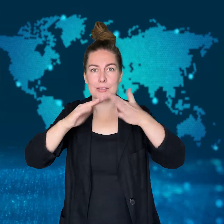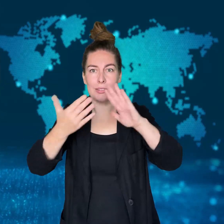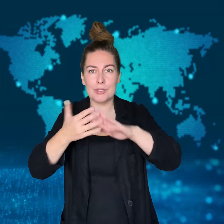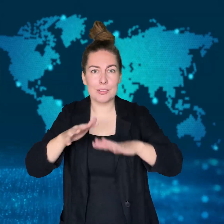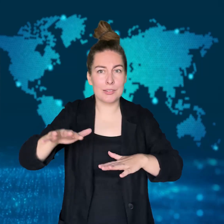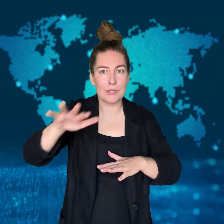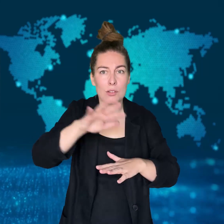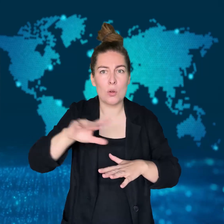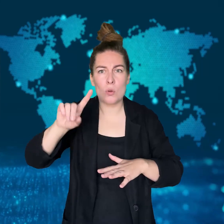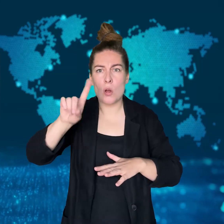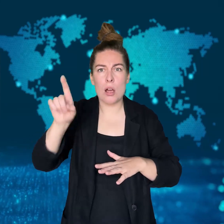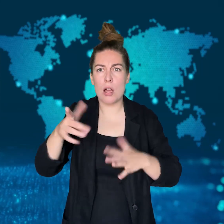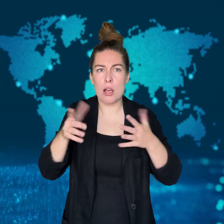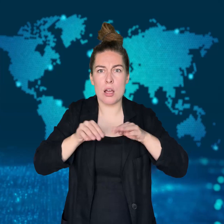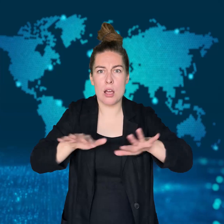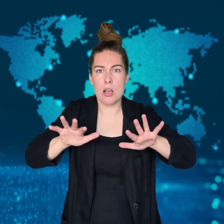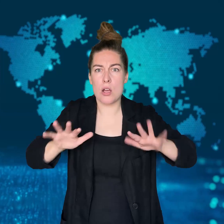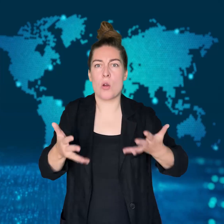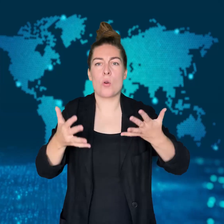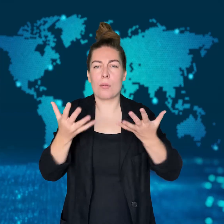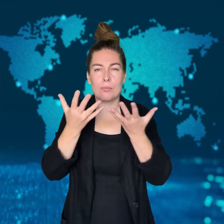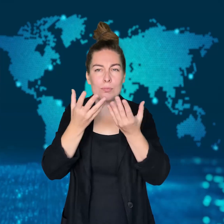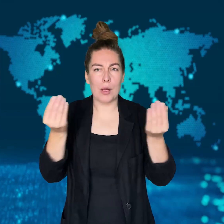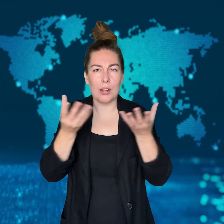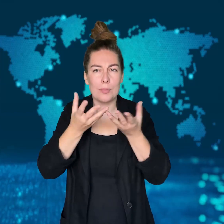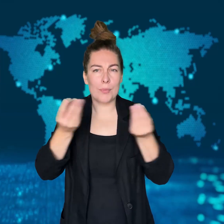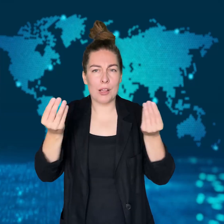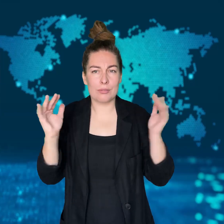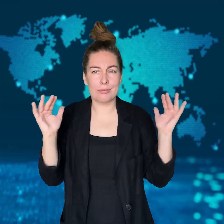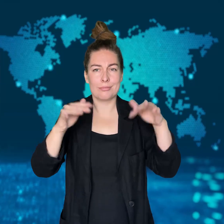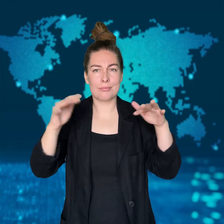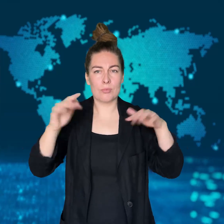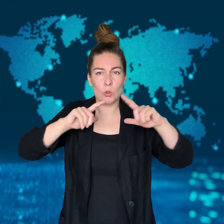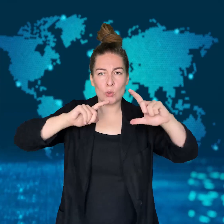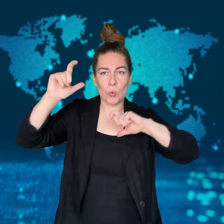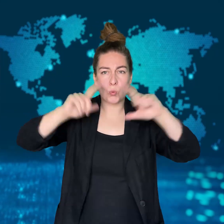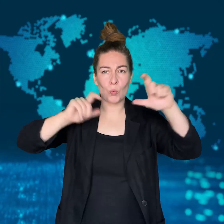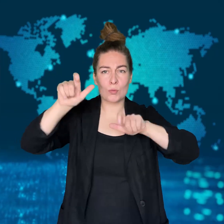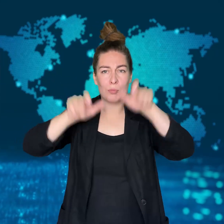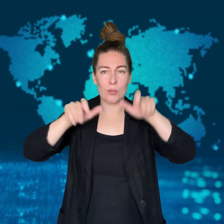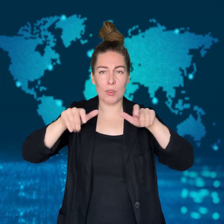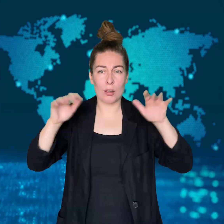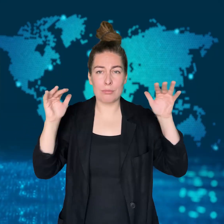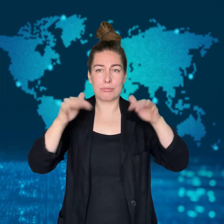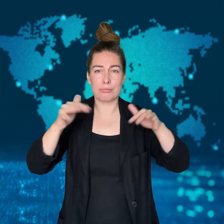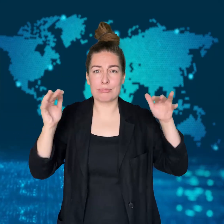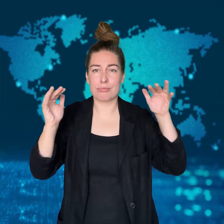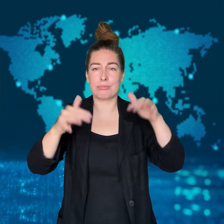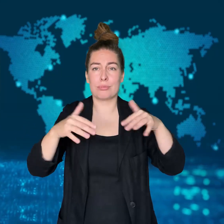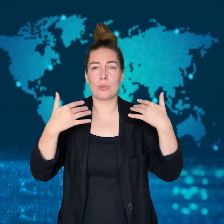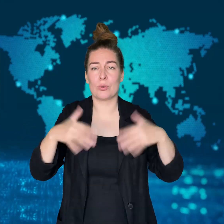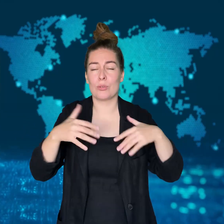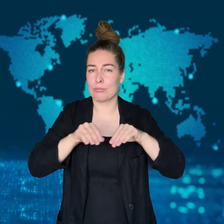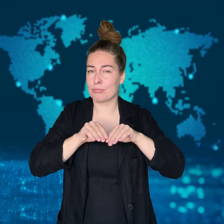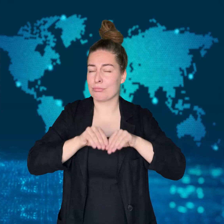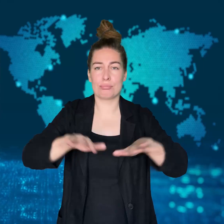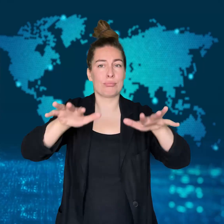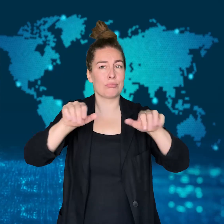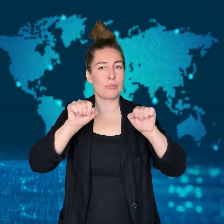She says the bedbugs have infected big cities